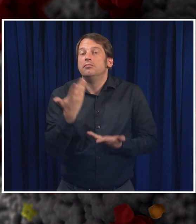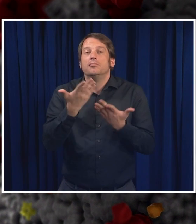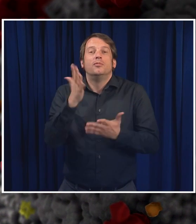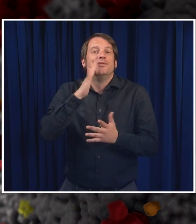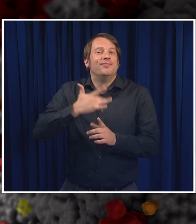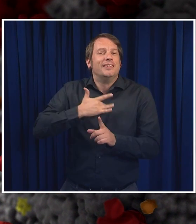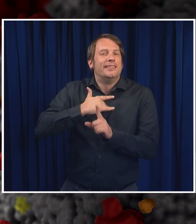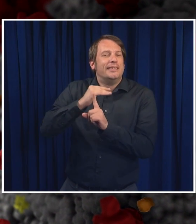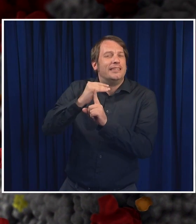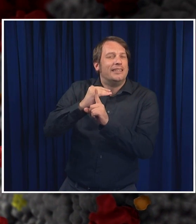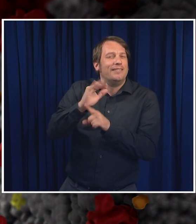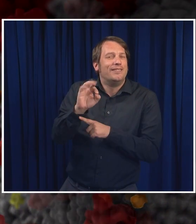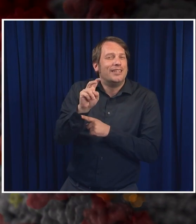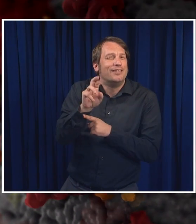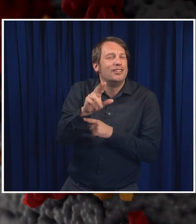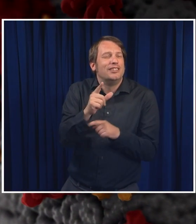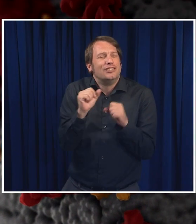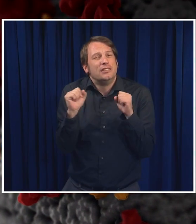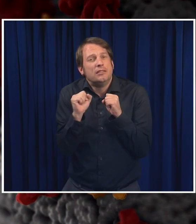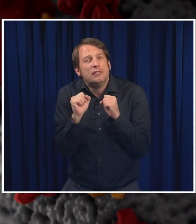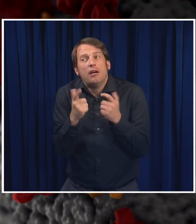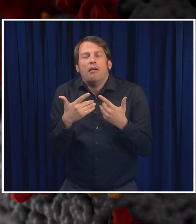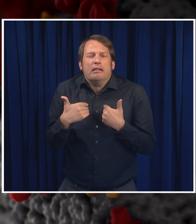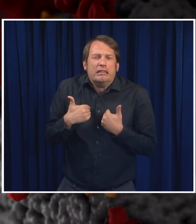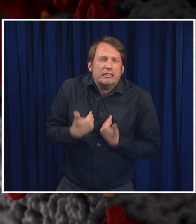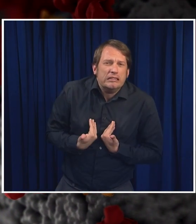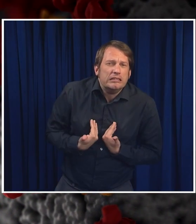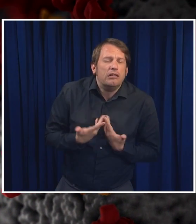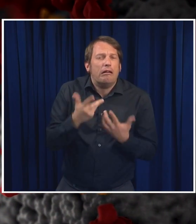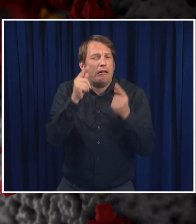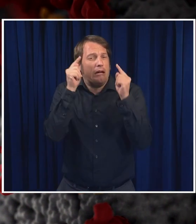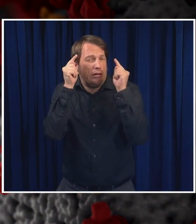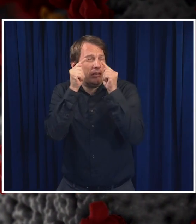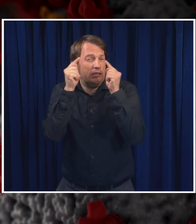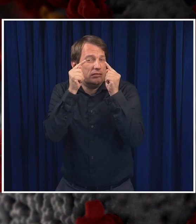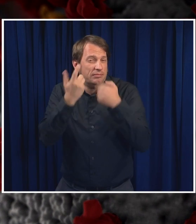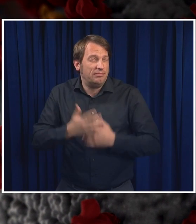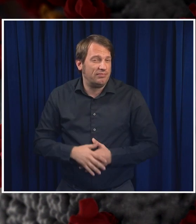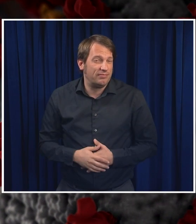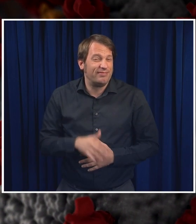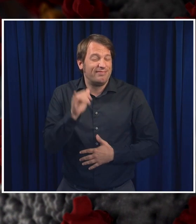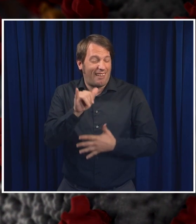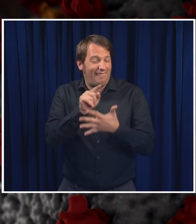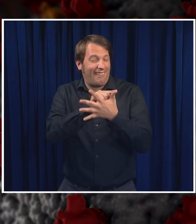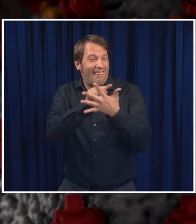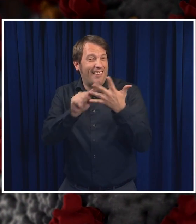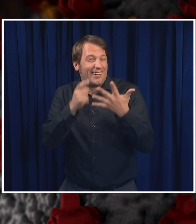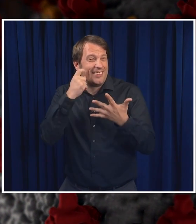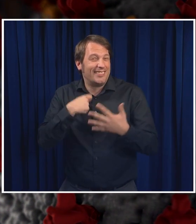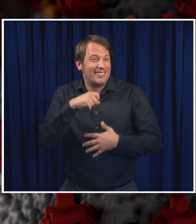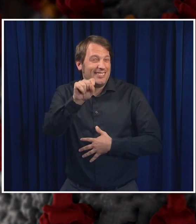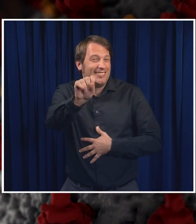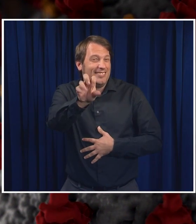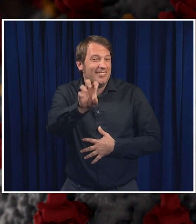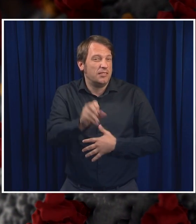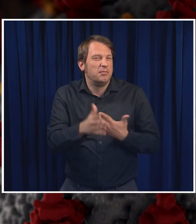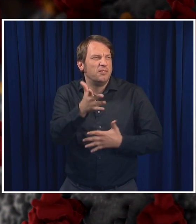in the arm where you got the shot as well as fever chills tiredness and headache these side